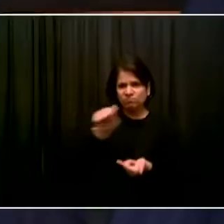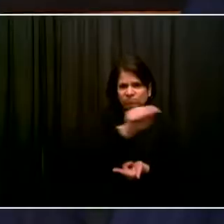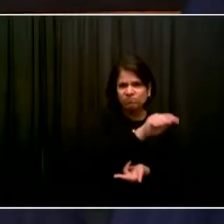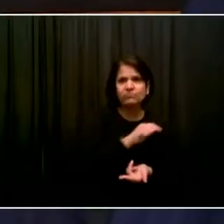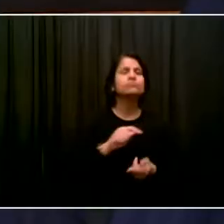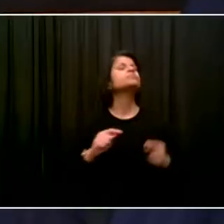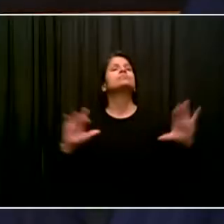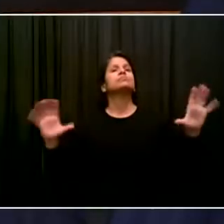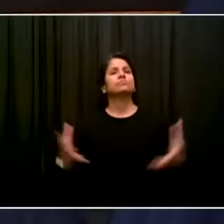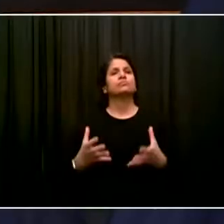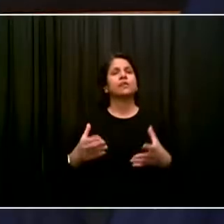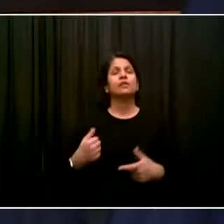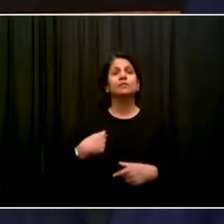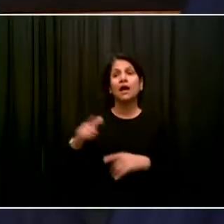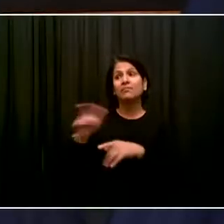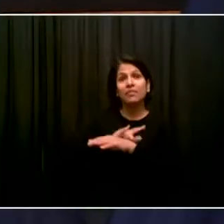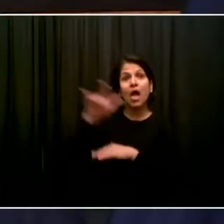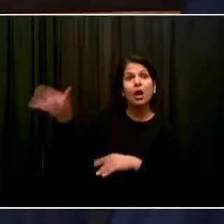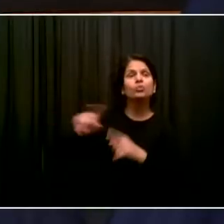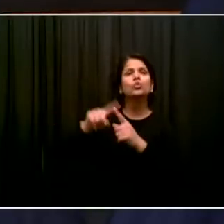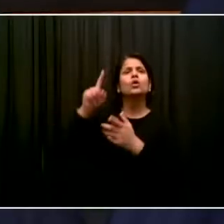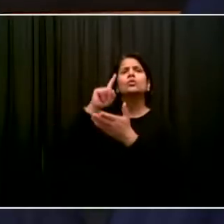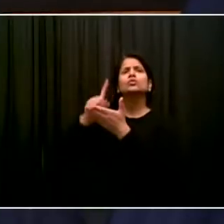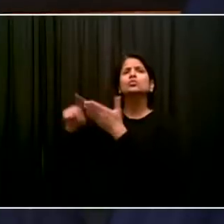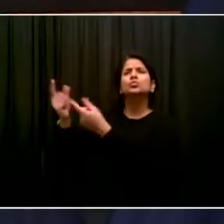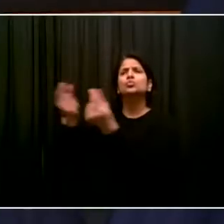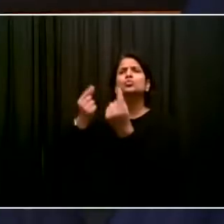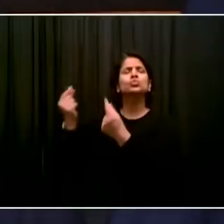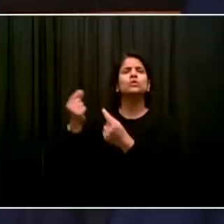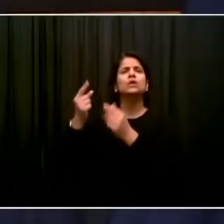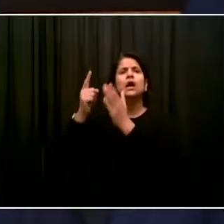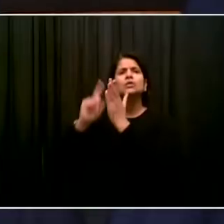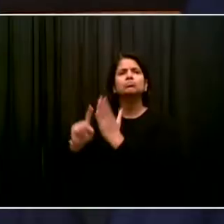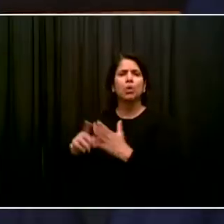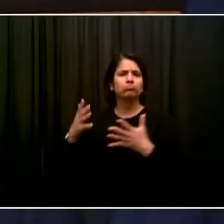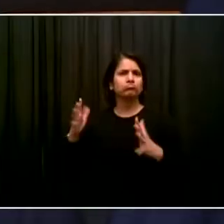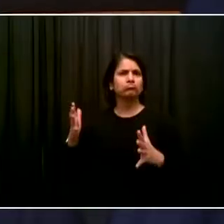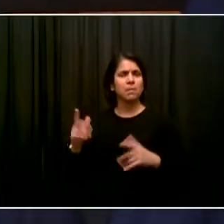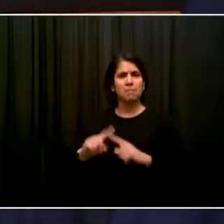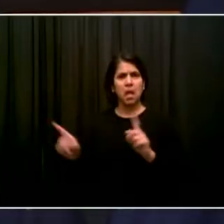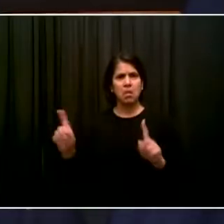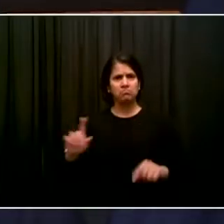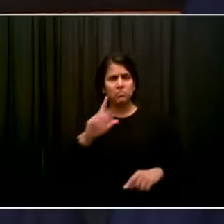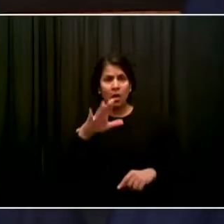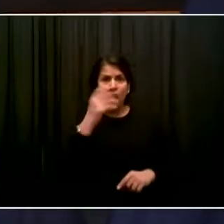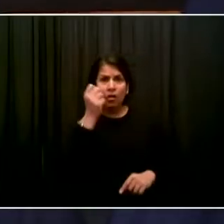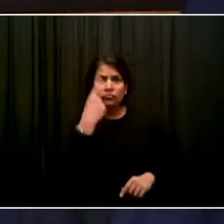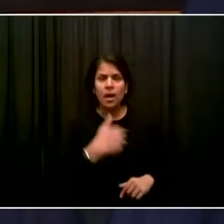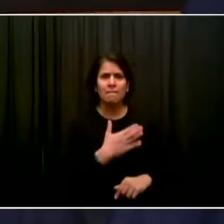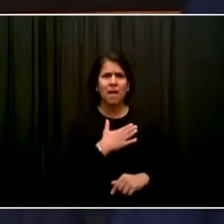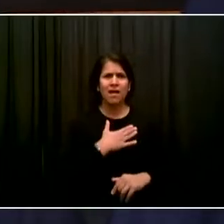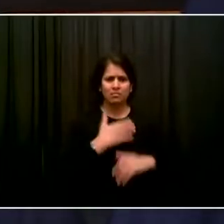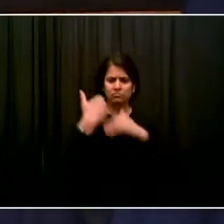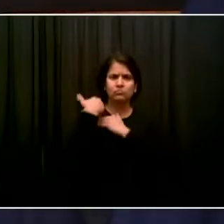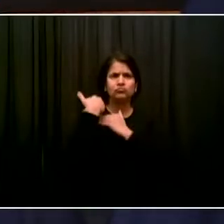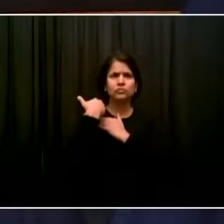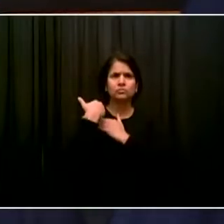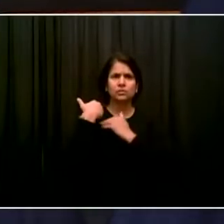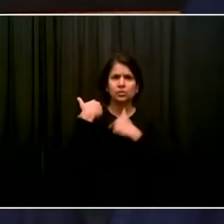HIS TRIP TO L.A. ON VACATION, AND OTHER THINGS,